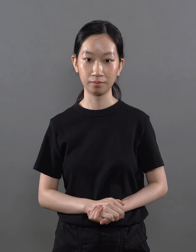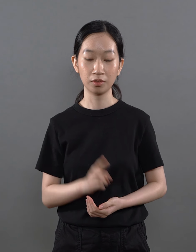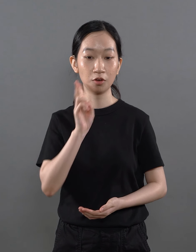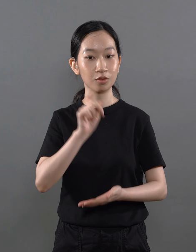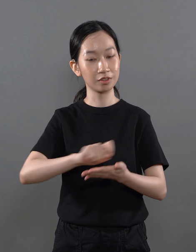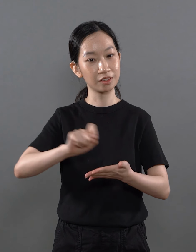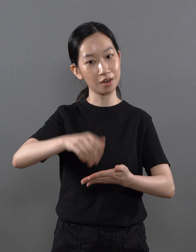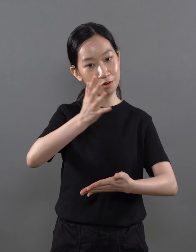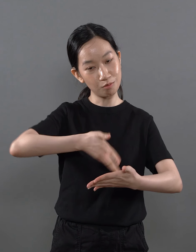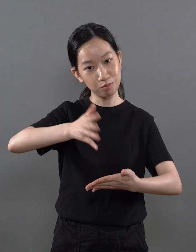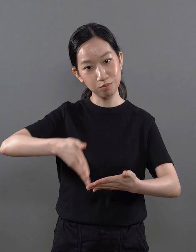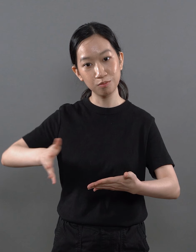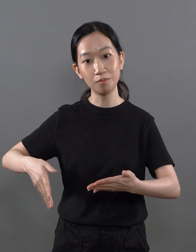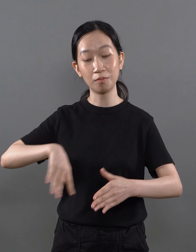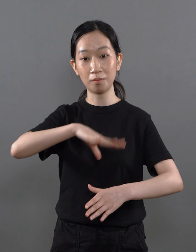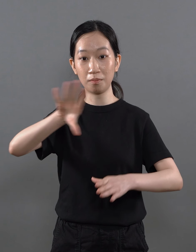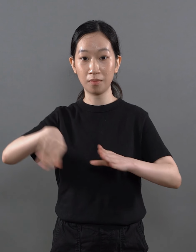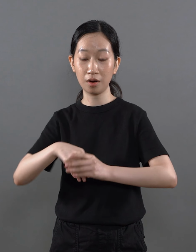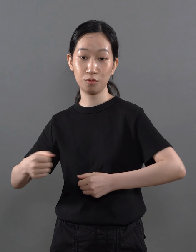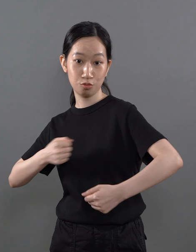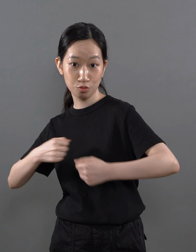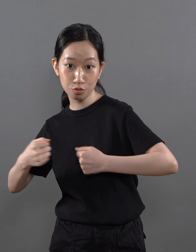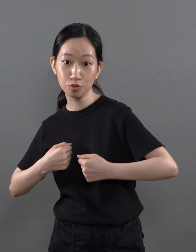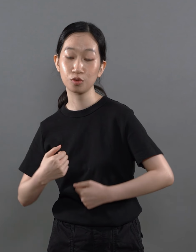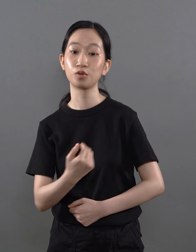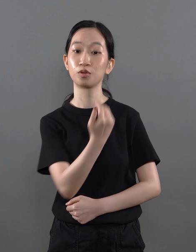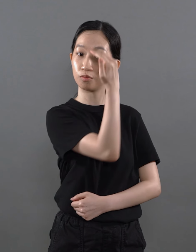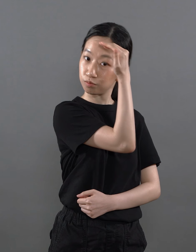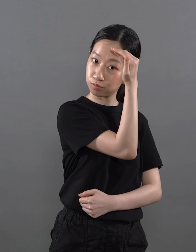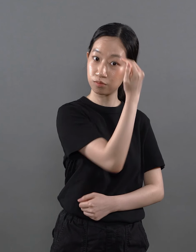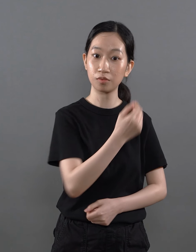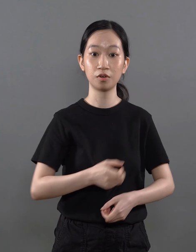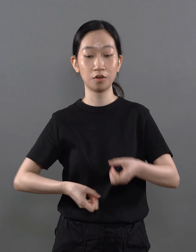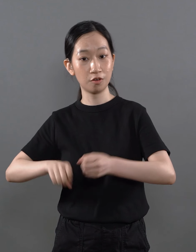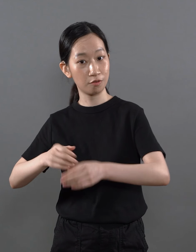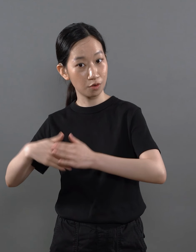It's like writing an essay discussing apes Journey to the West technology